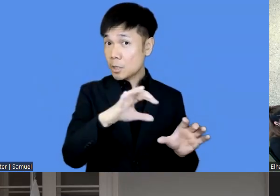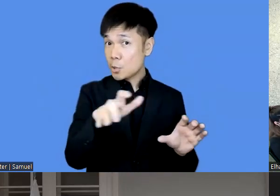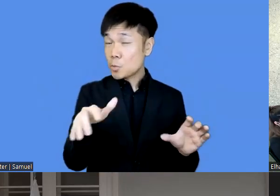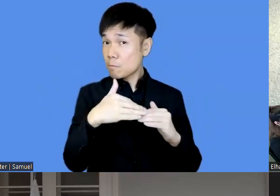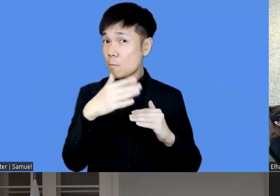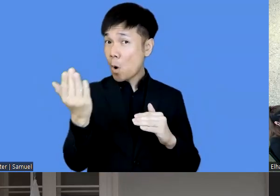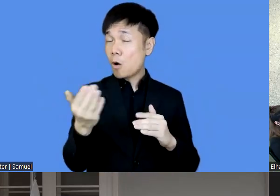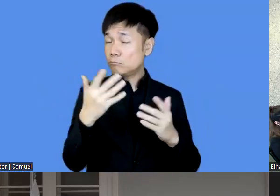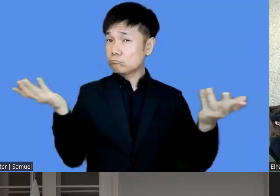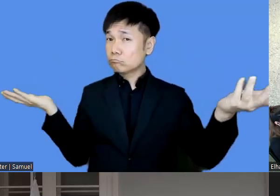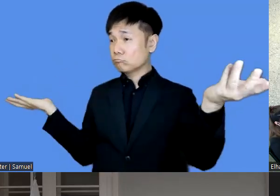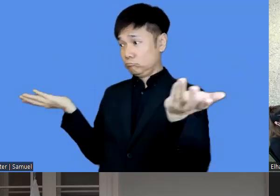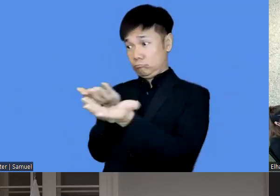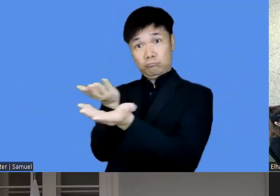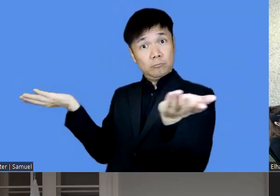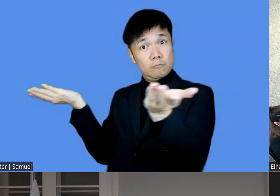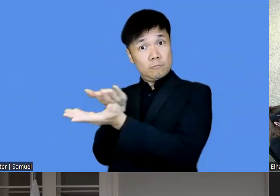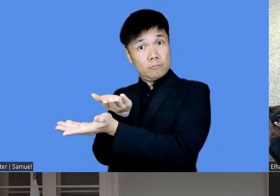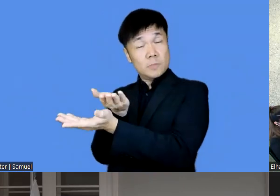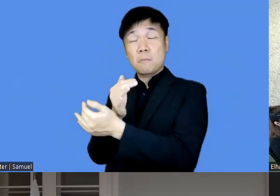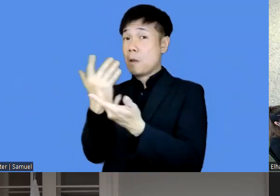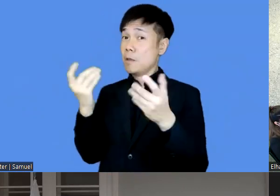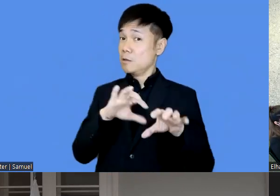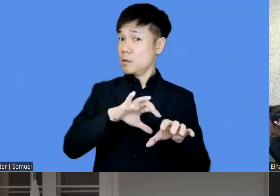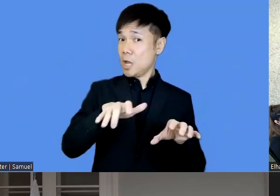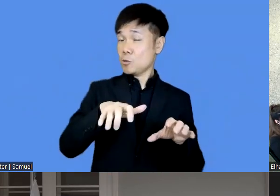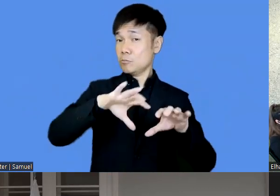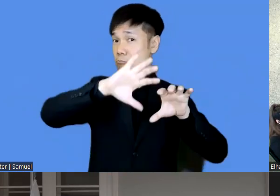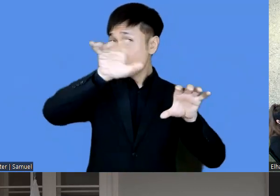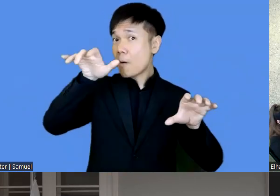kinds of exchanges, be it on national, regional or international level.